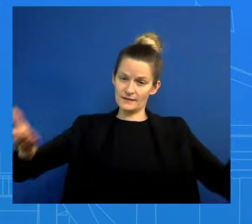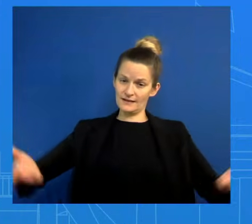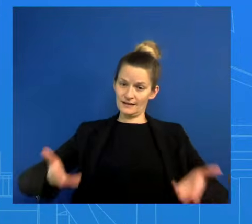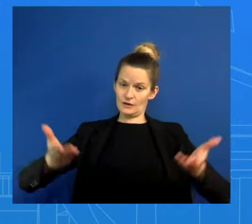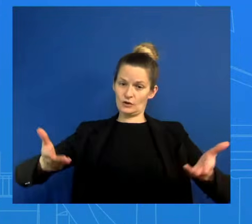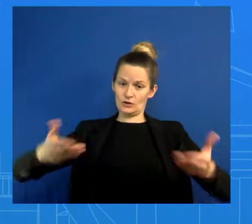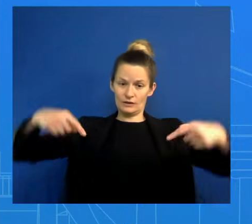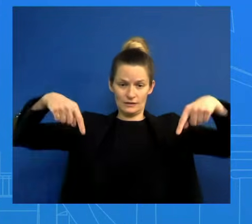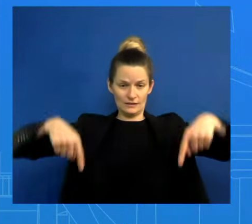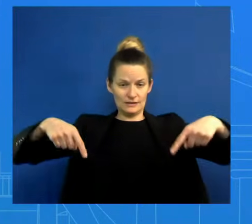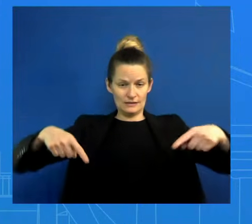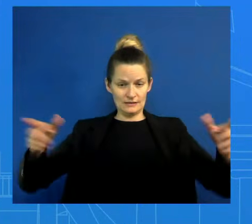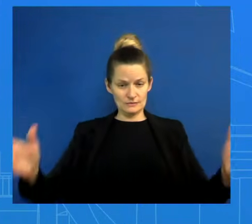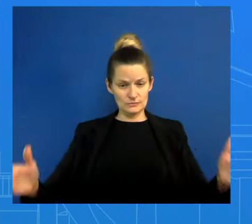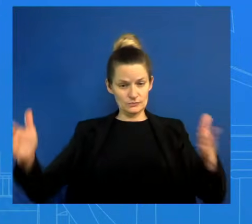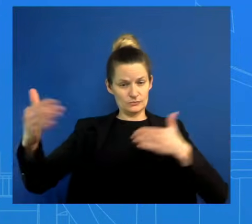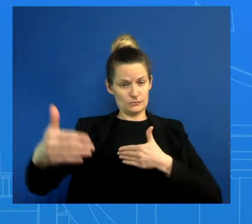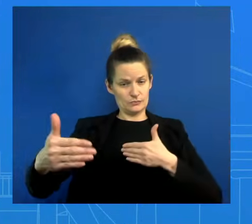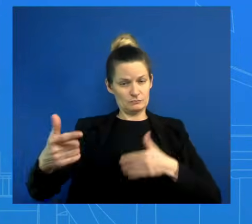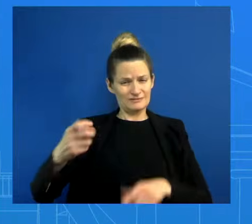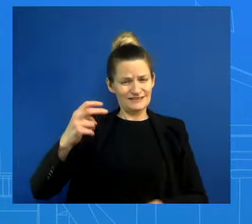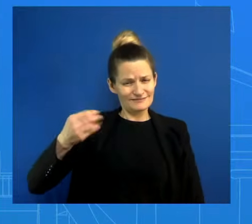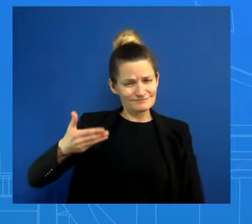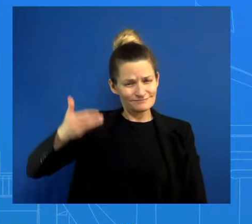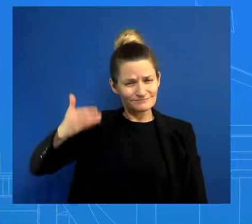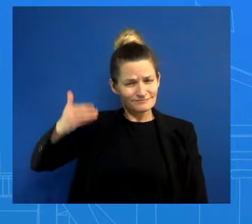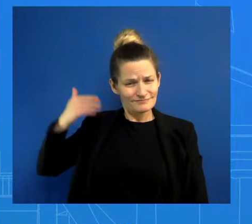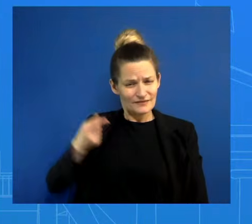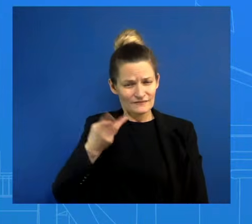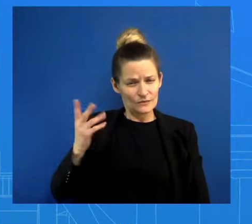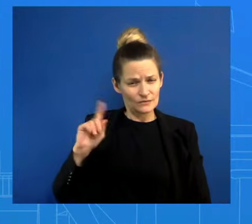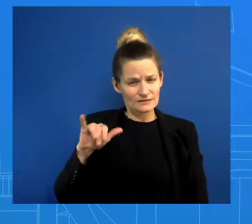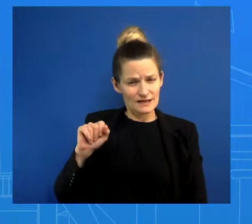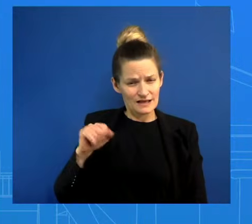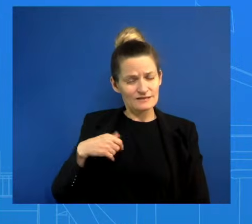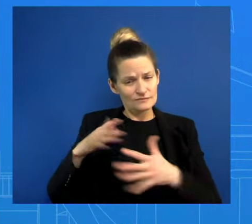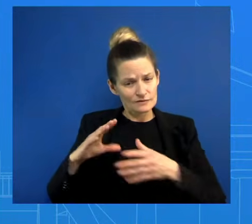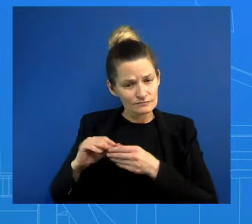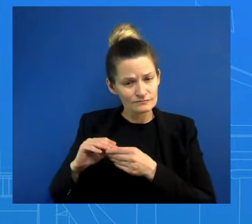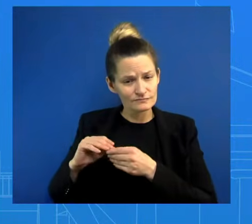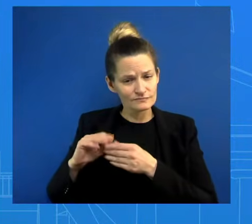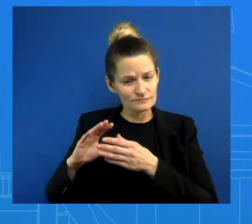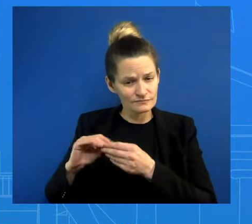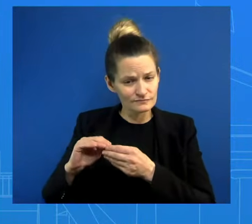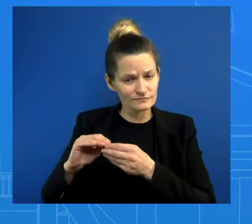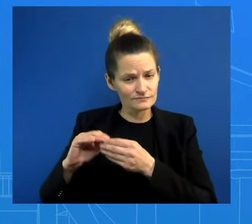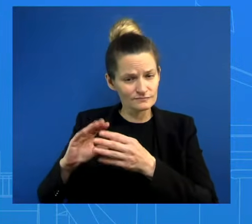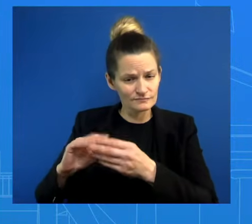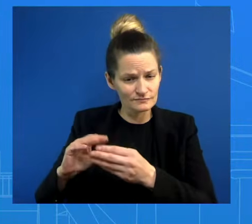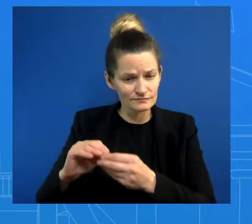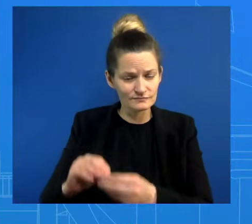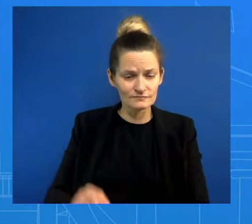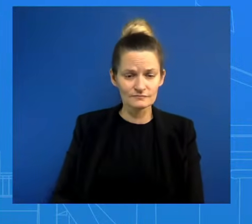You know, of course, it's up to these companies to make their own decisions about the content on their platform